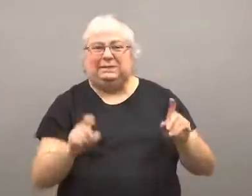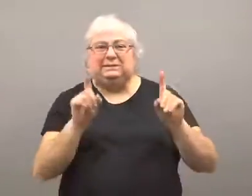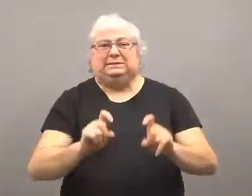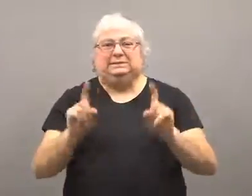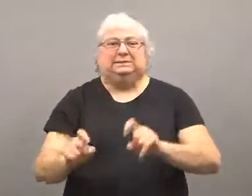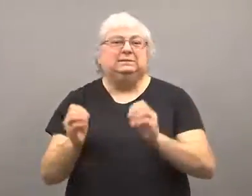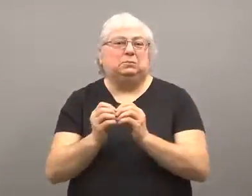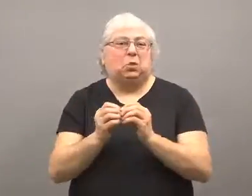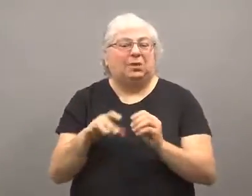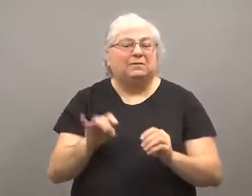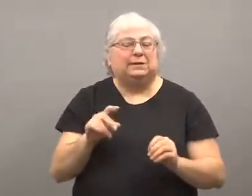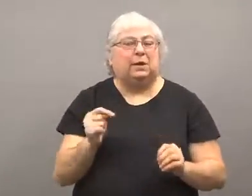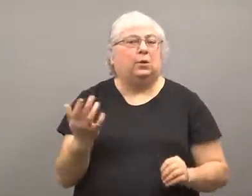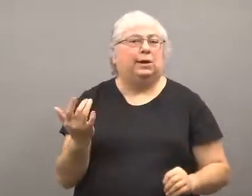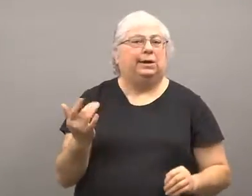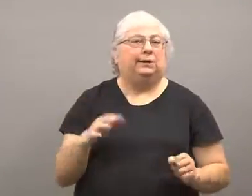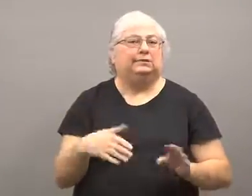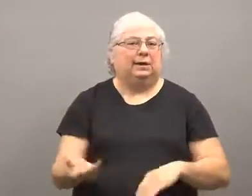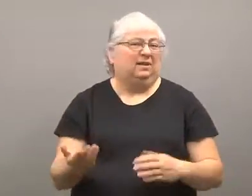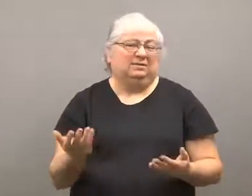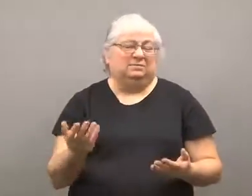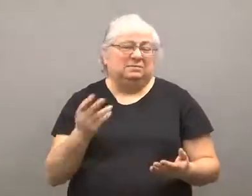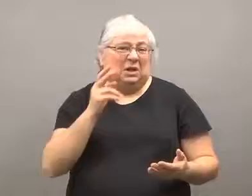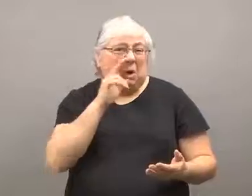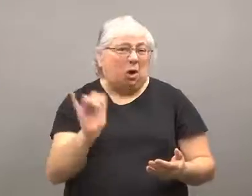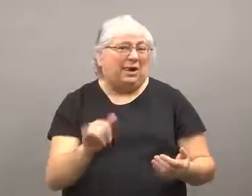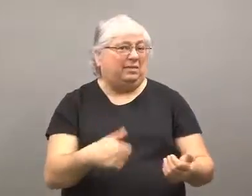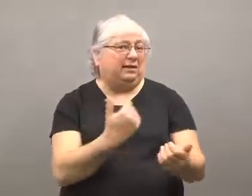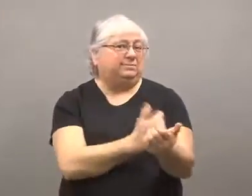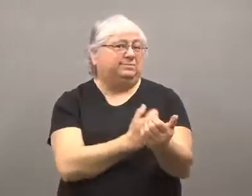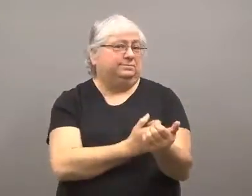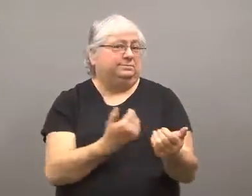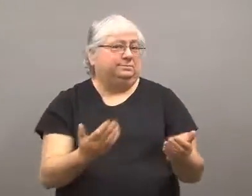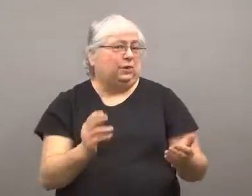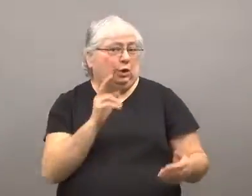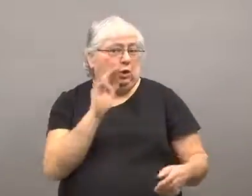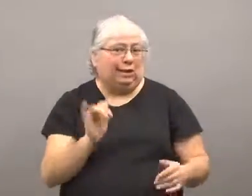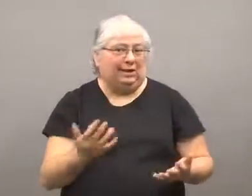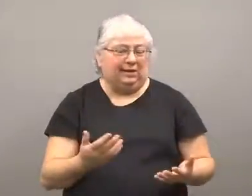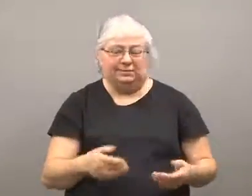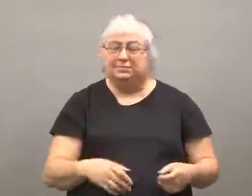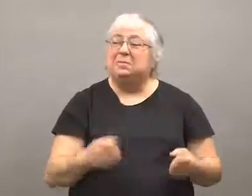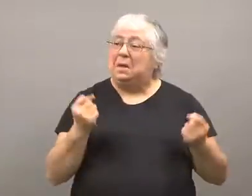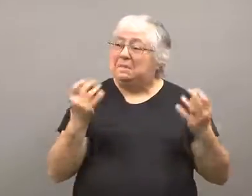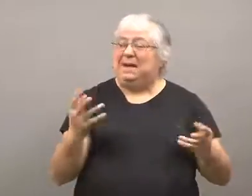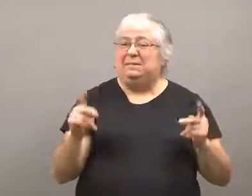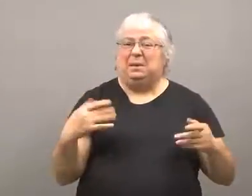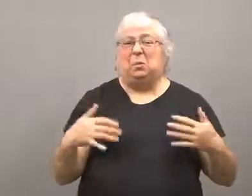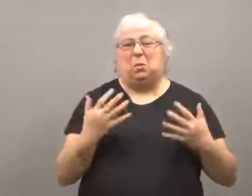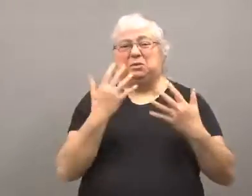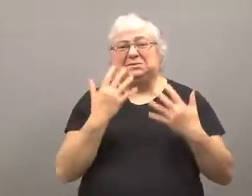to determine the cause of death, which likely was due to drugs.